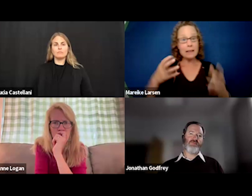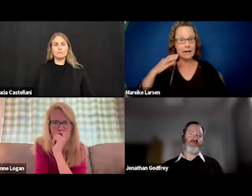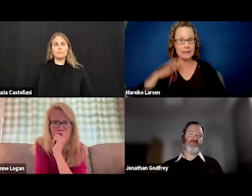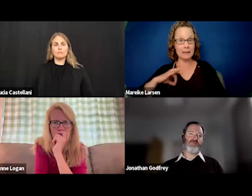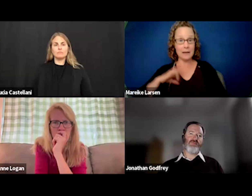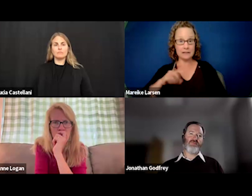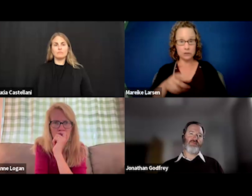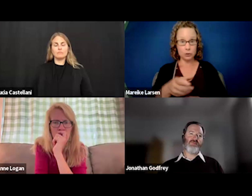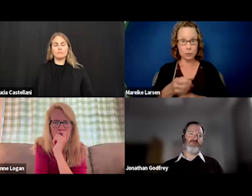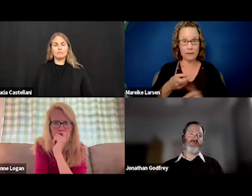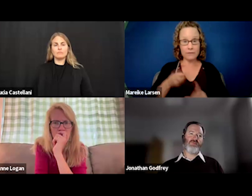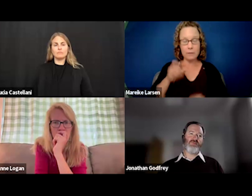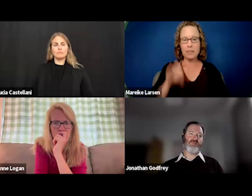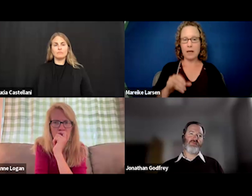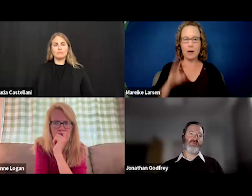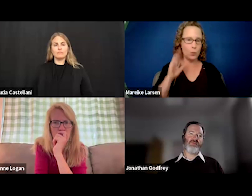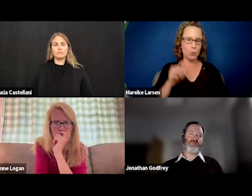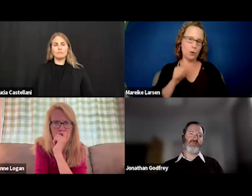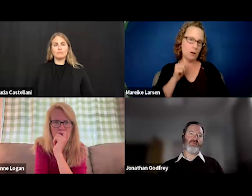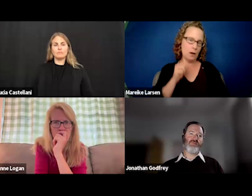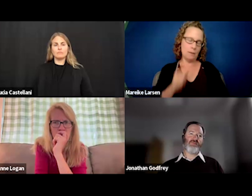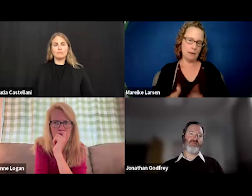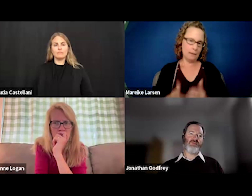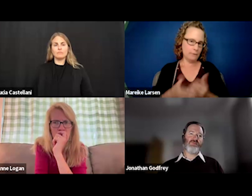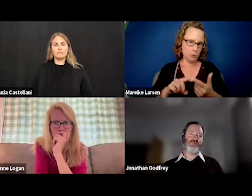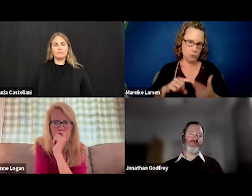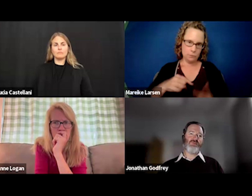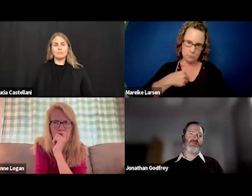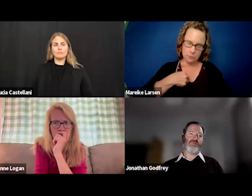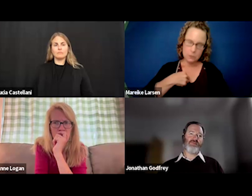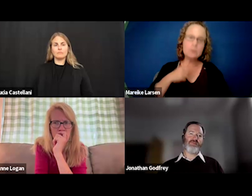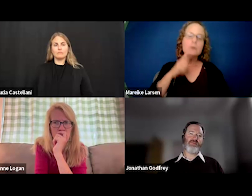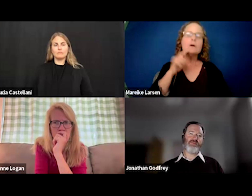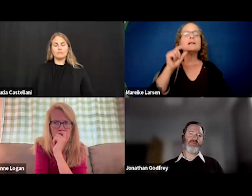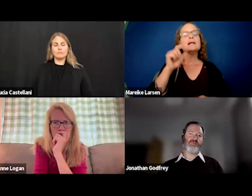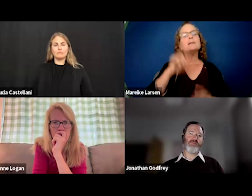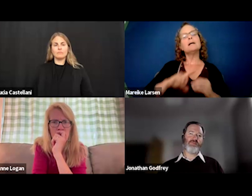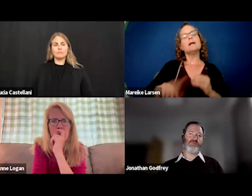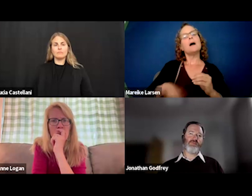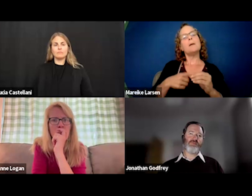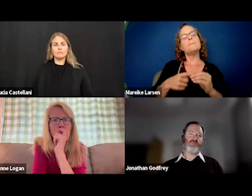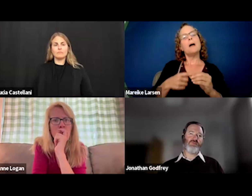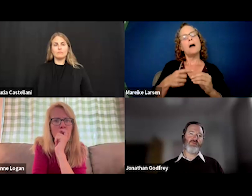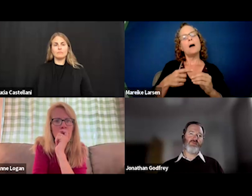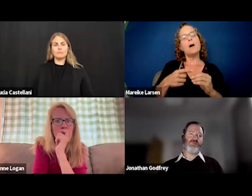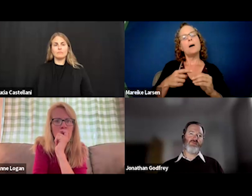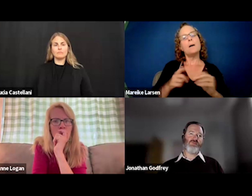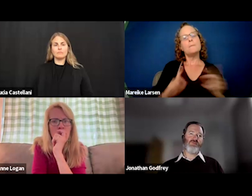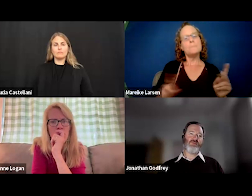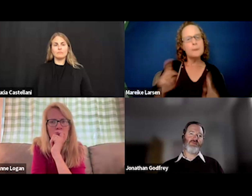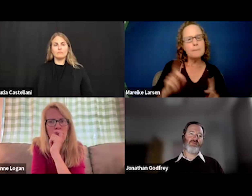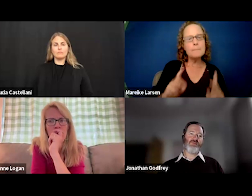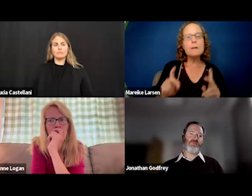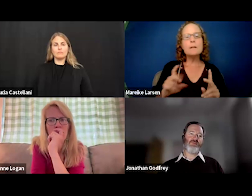wouldn't be helpful. A little bit about people and other interactions.